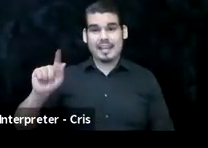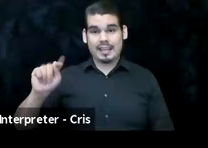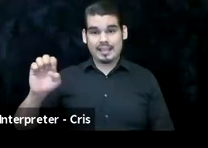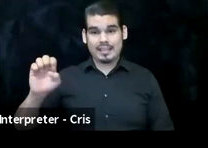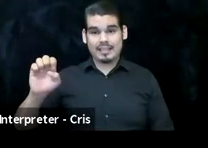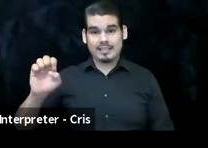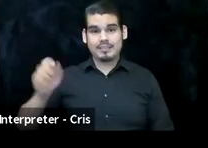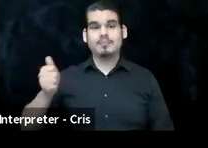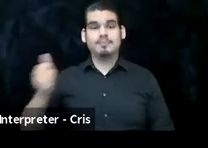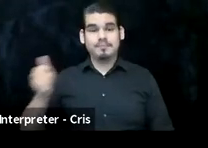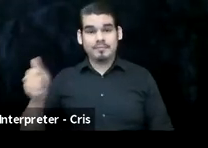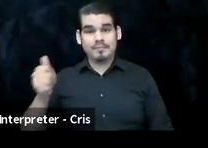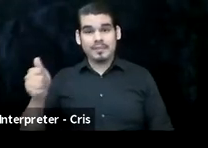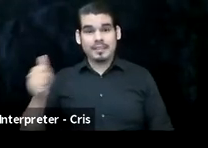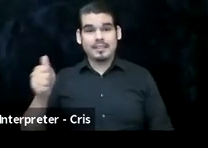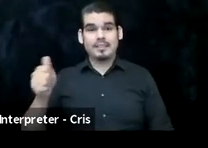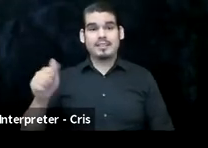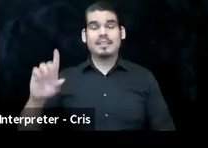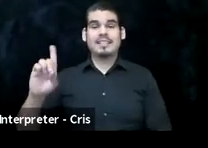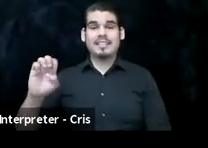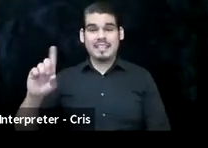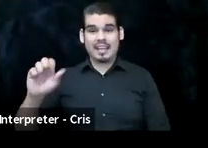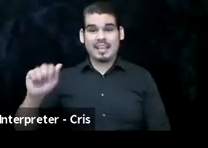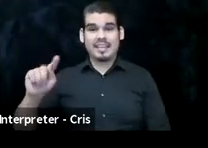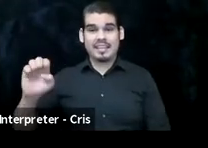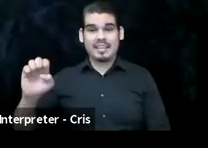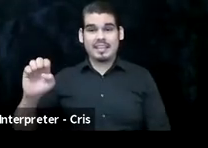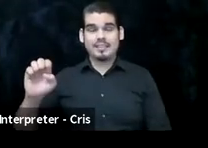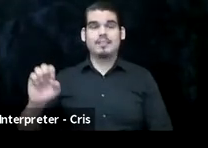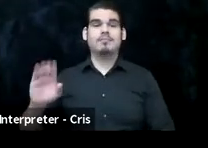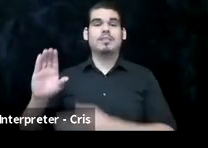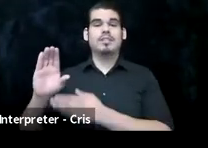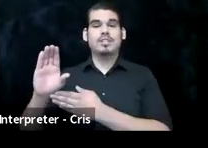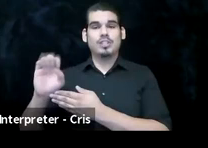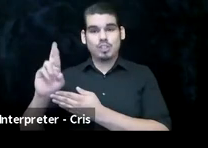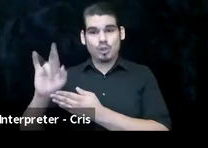Gerardo Chavez, RAD IX: Delegates alito to read us college motion or I need to approve.